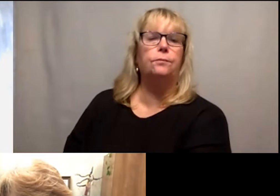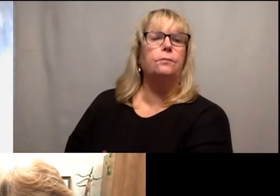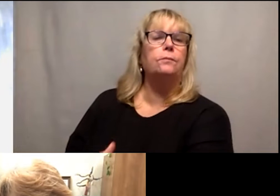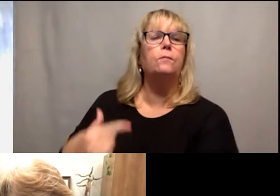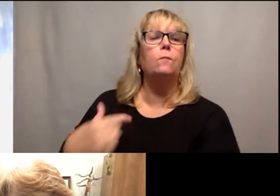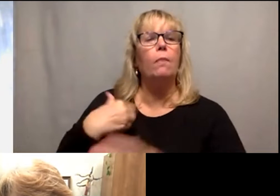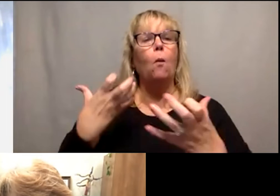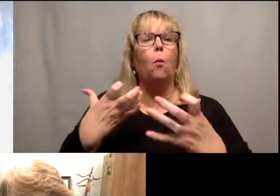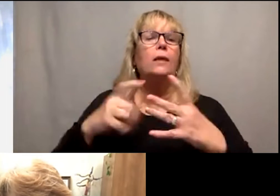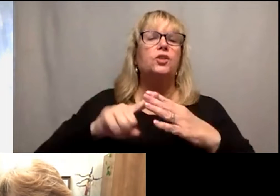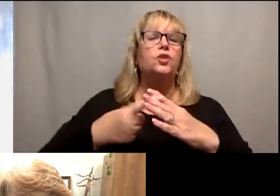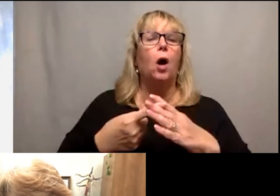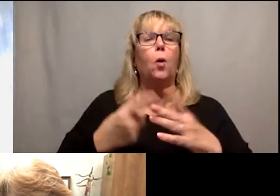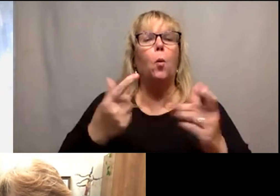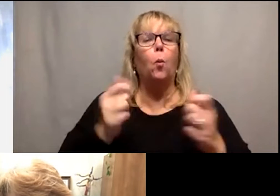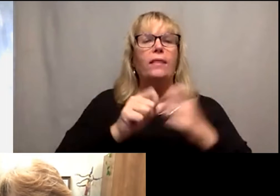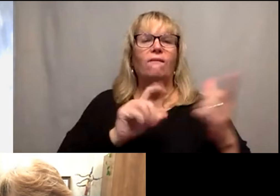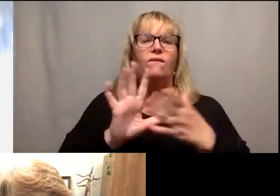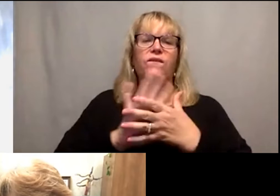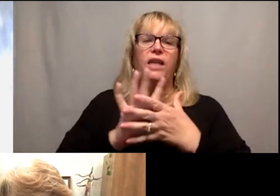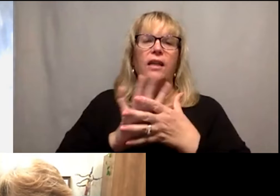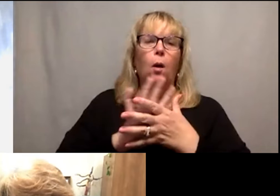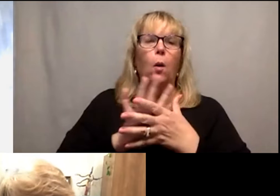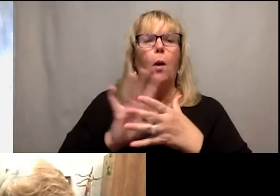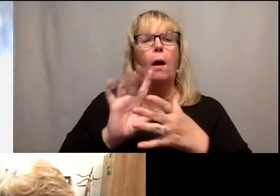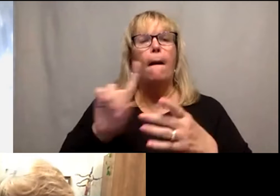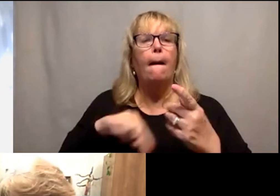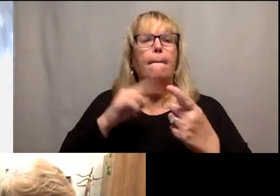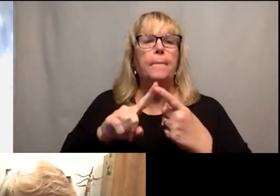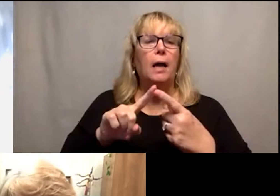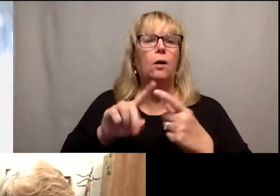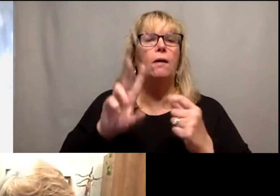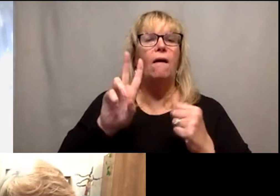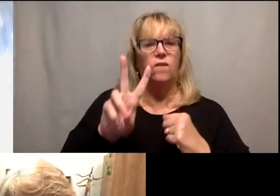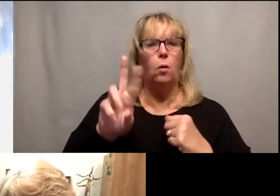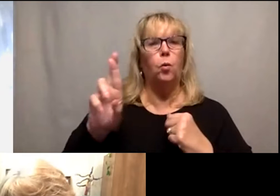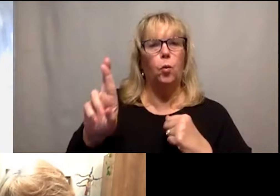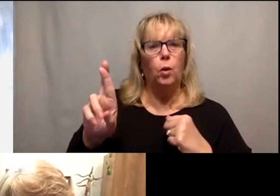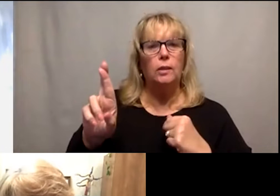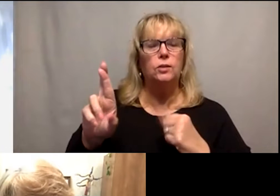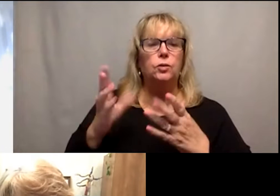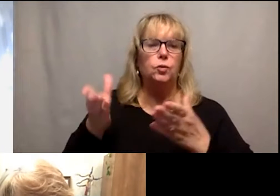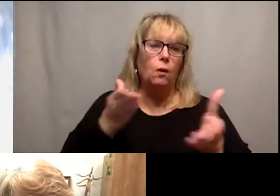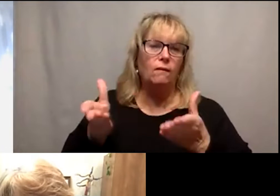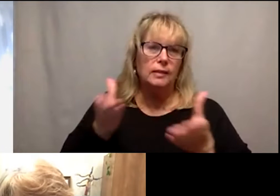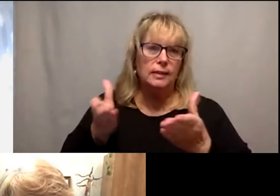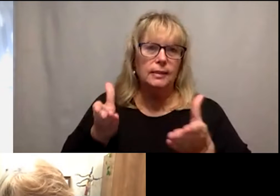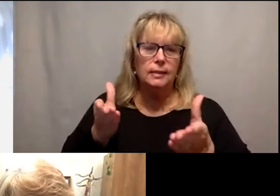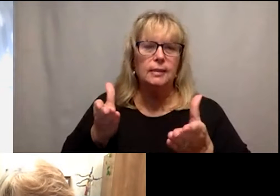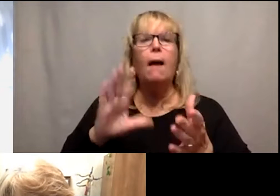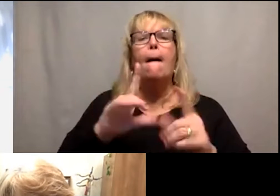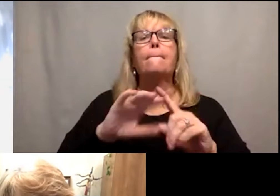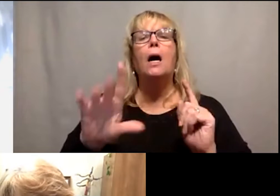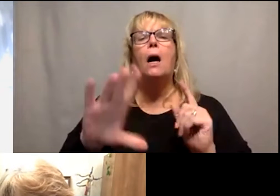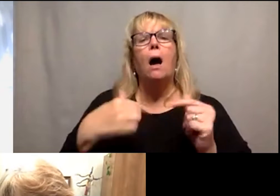an animated video about Vocational Rehabilitation Services but I want to be make sure you understand